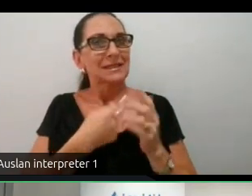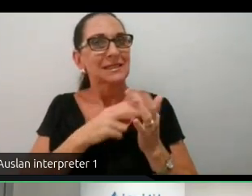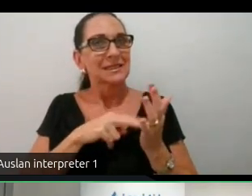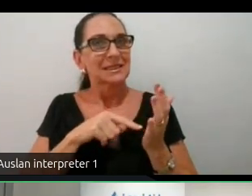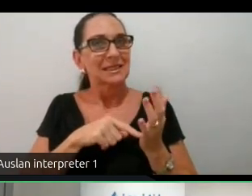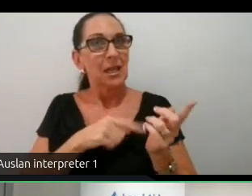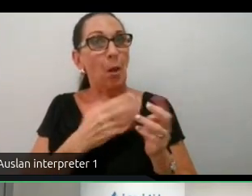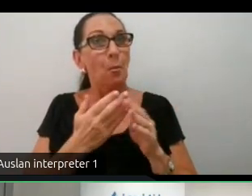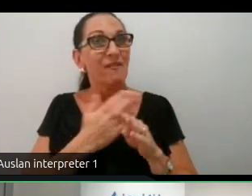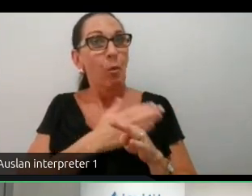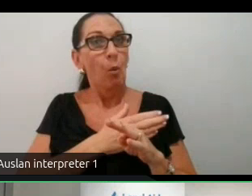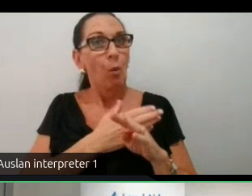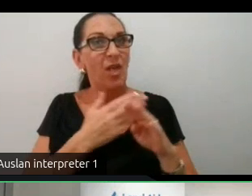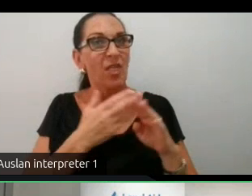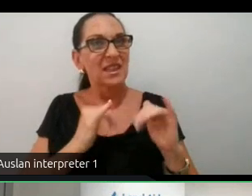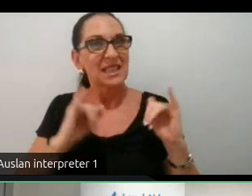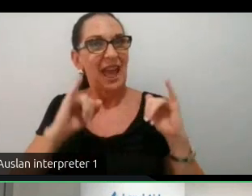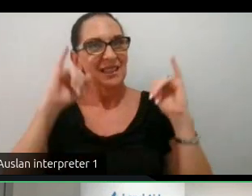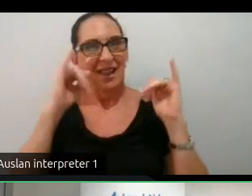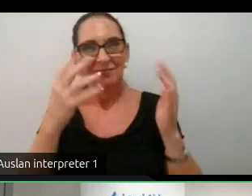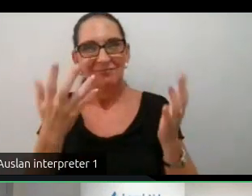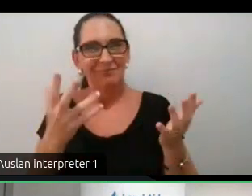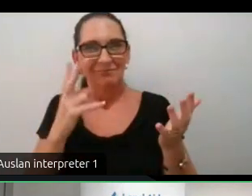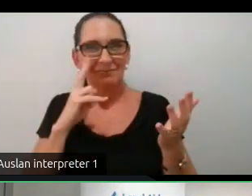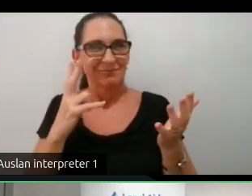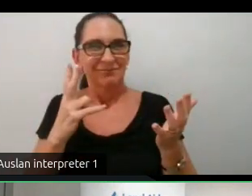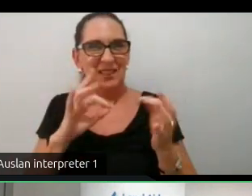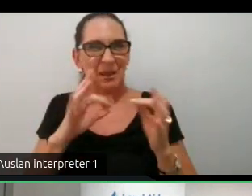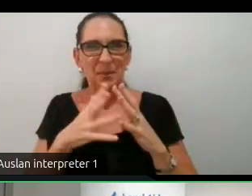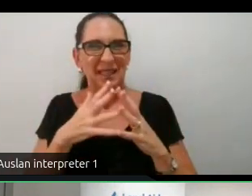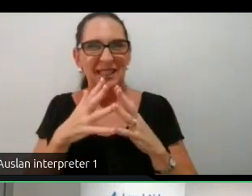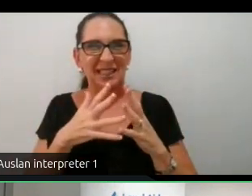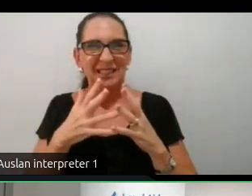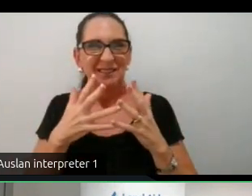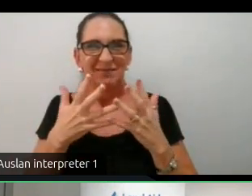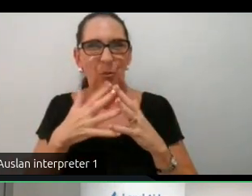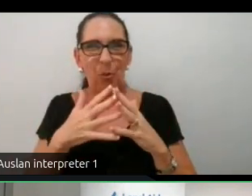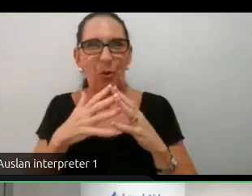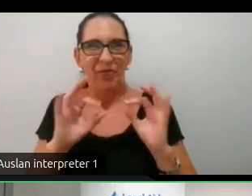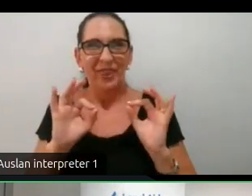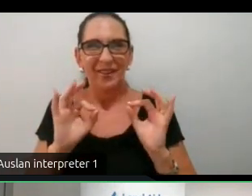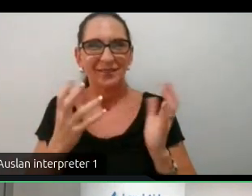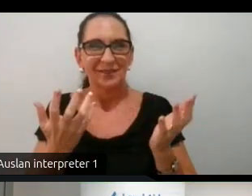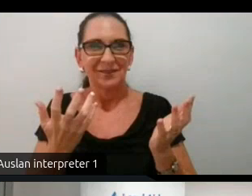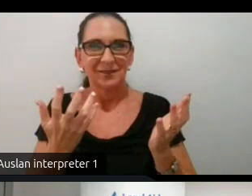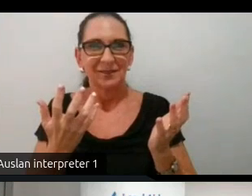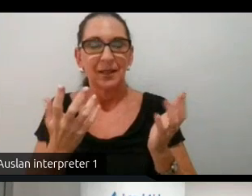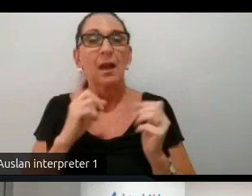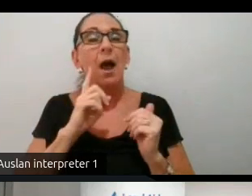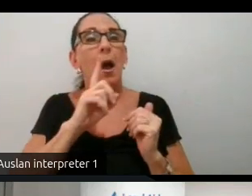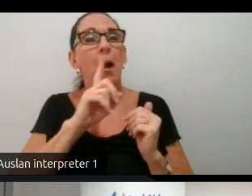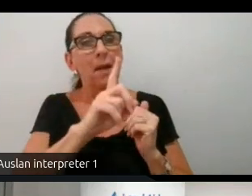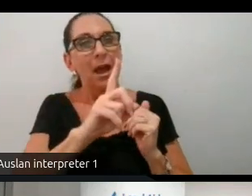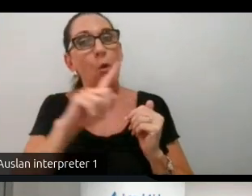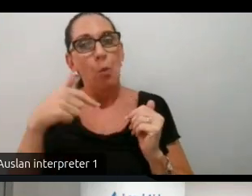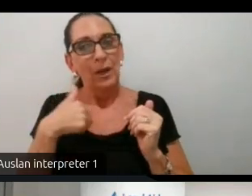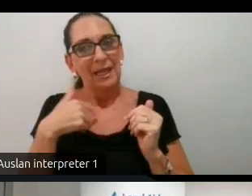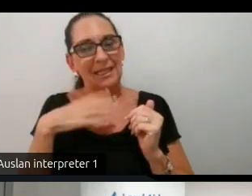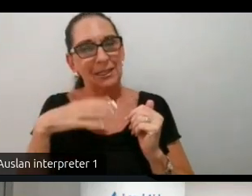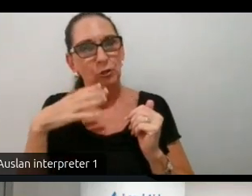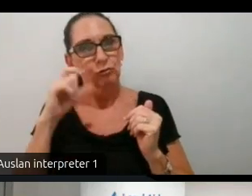the disaster which I think is a bit meaningless. But I I guess the focus though is when there's